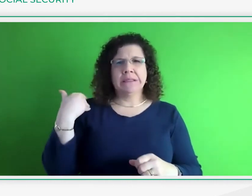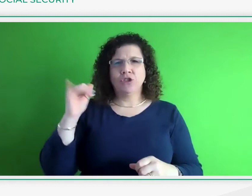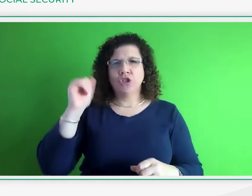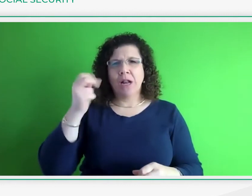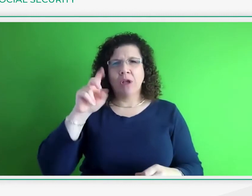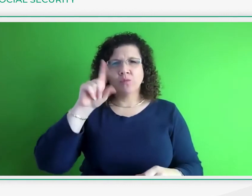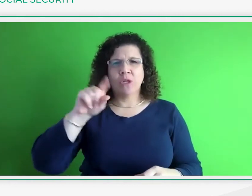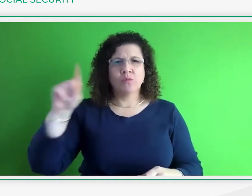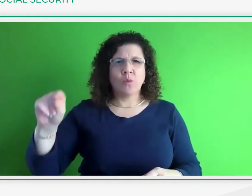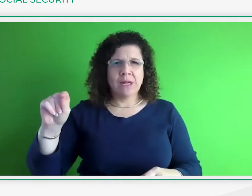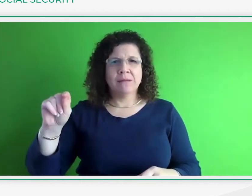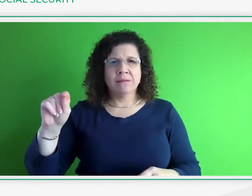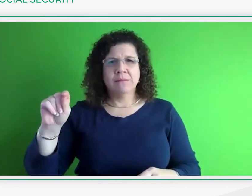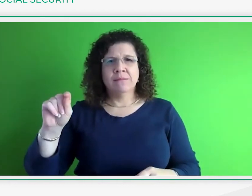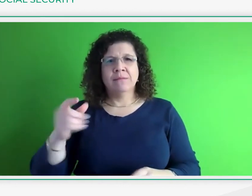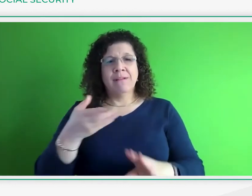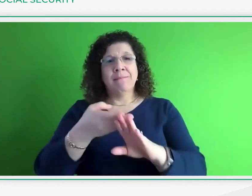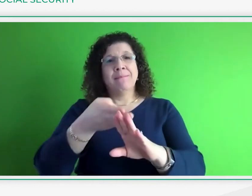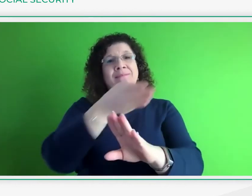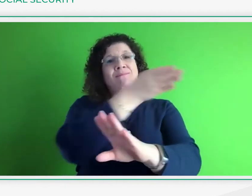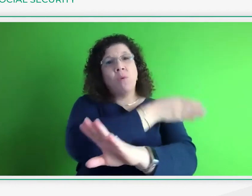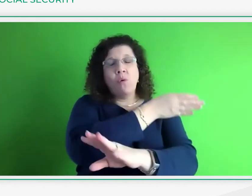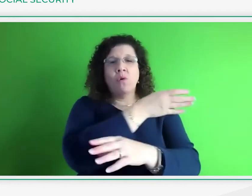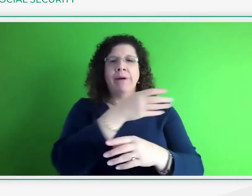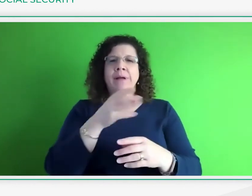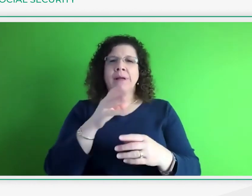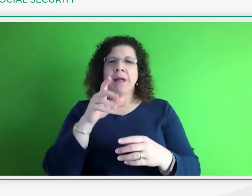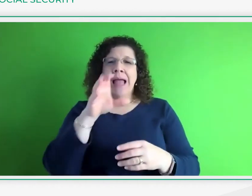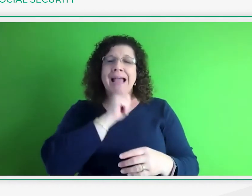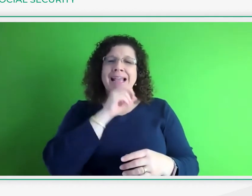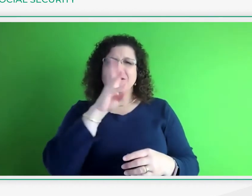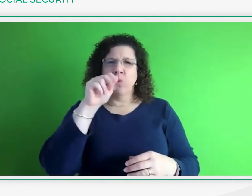Their most recent information is from January of 2020.